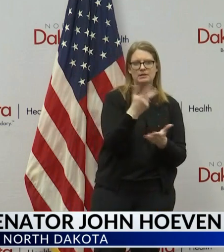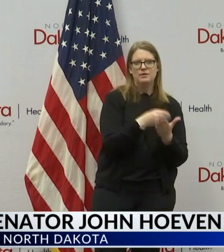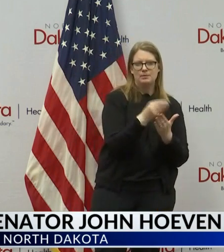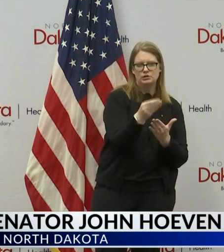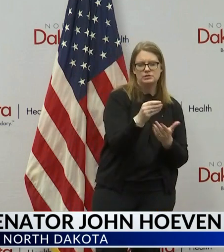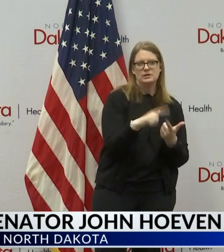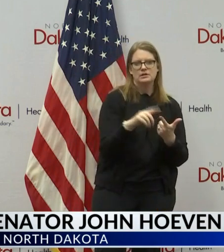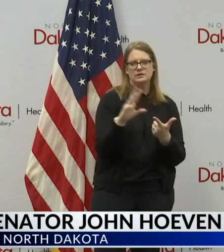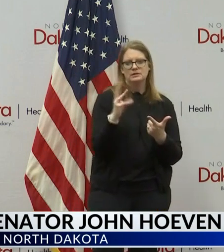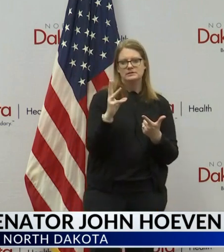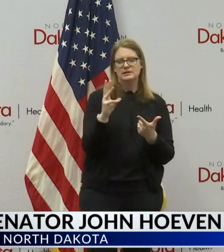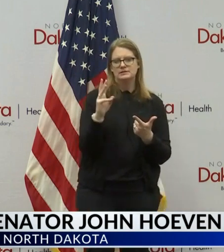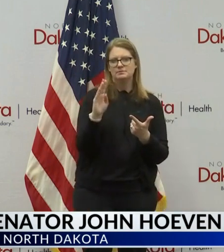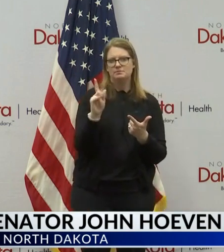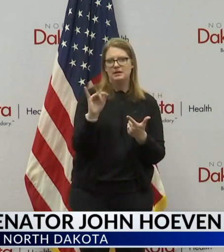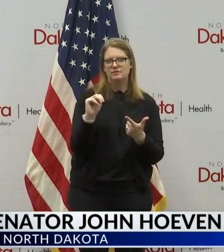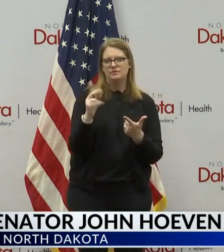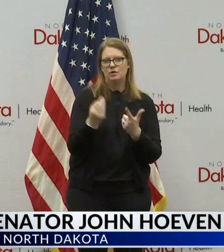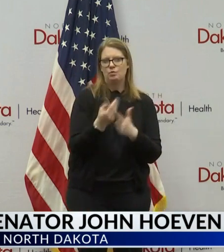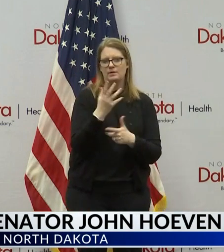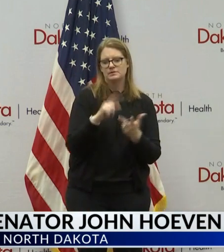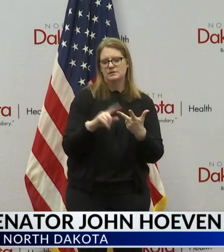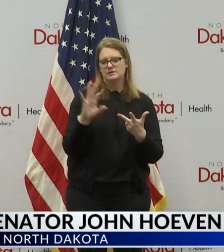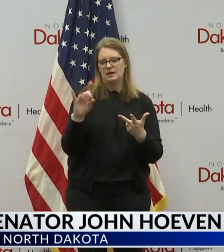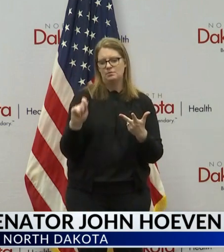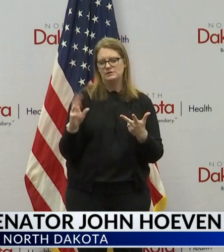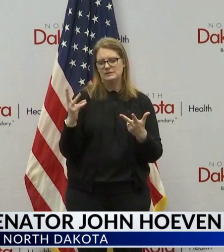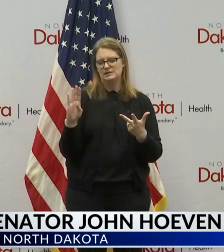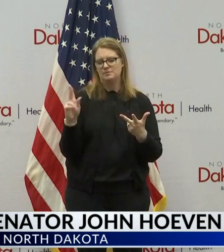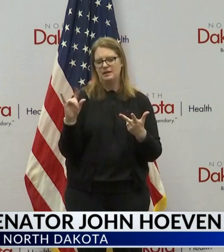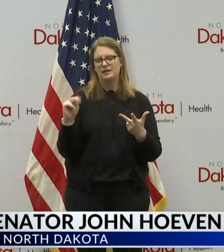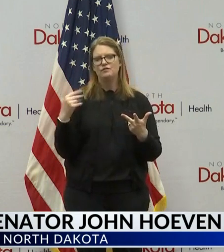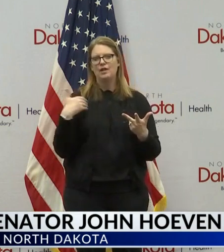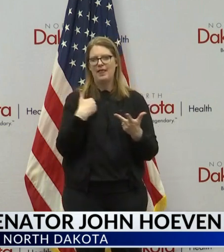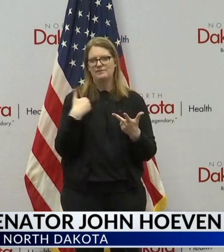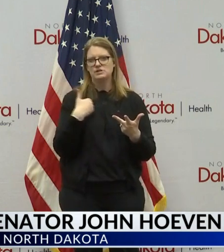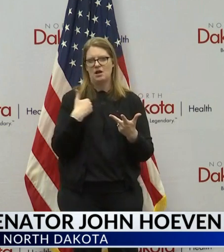BILLION AND ANOTHER 3 BILLION. THREE BILLION PURCHASES AND 6